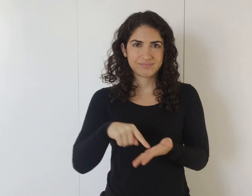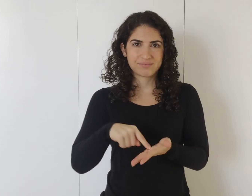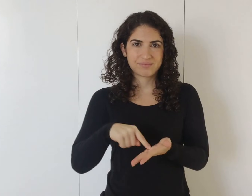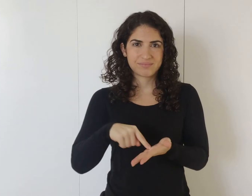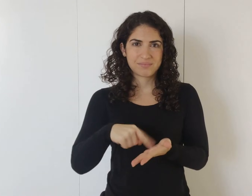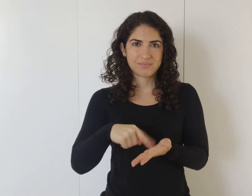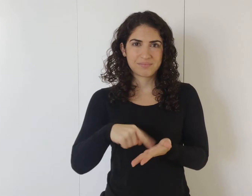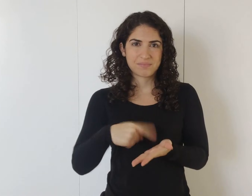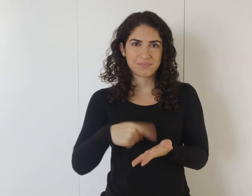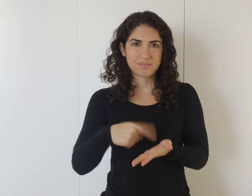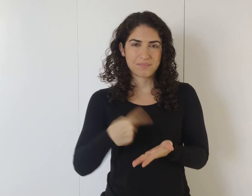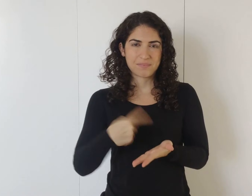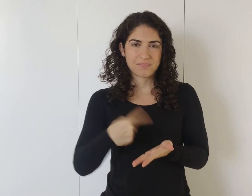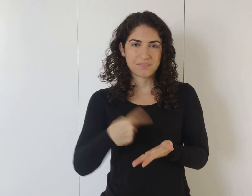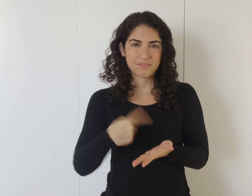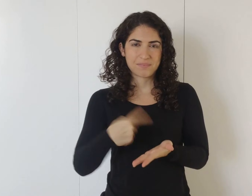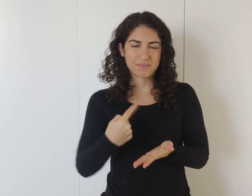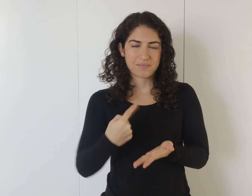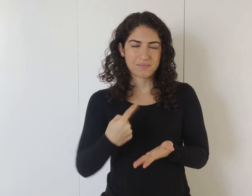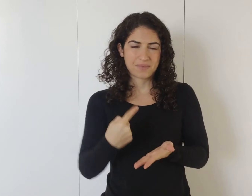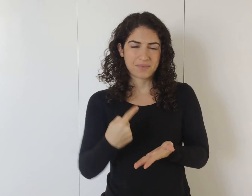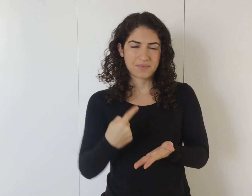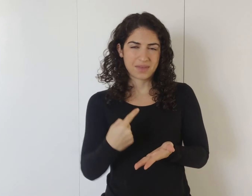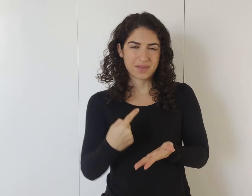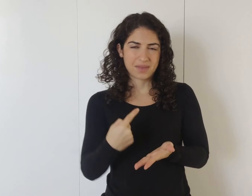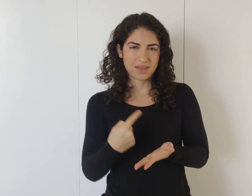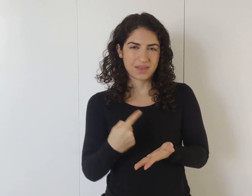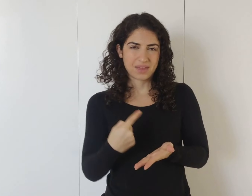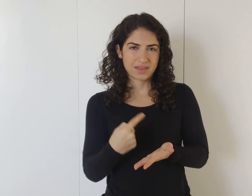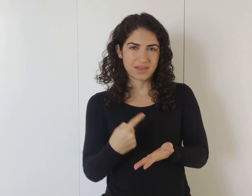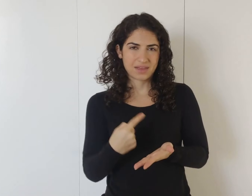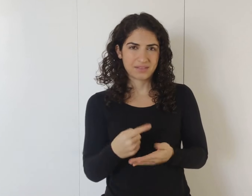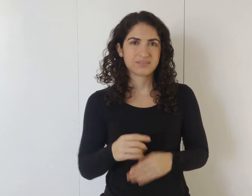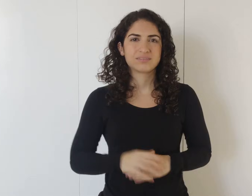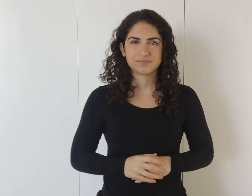PAY-ME.